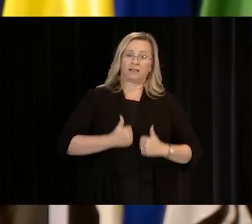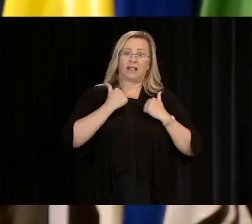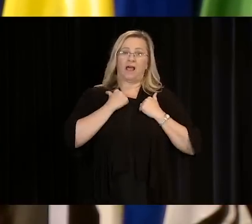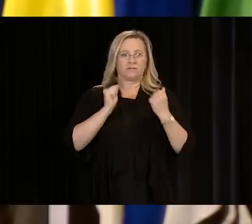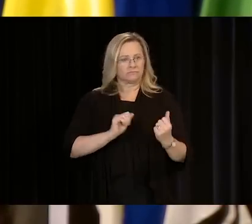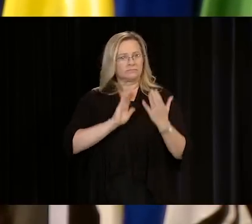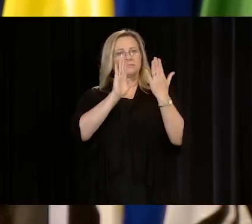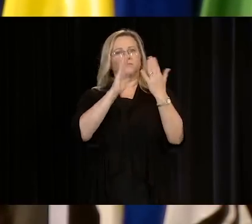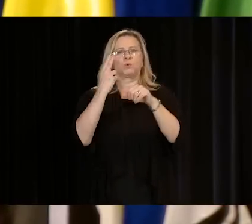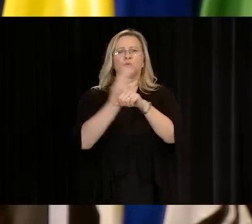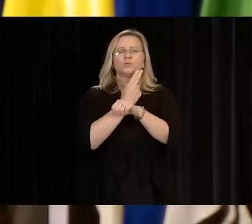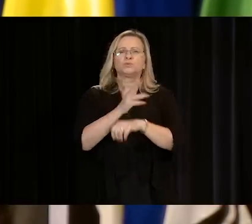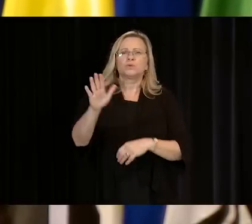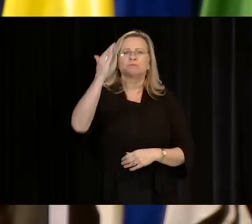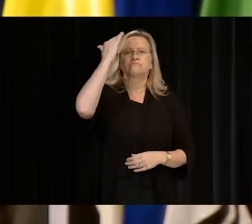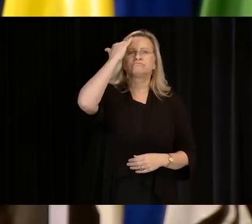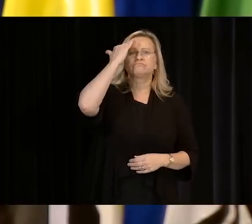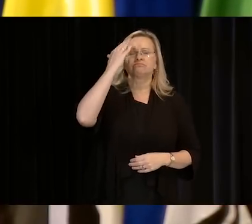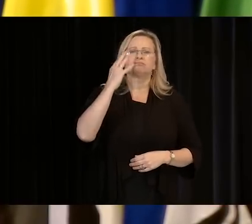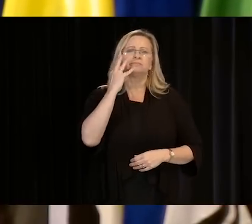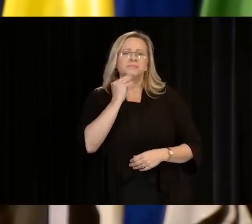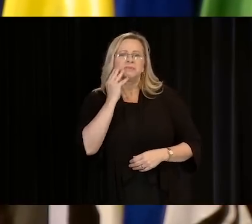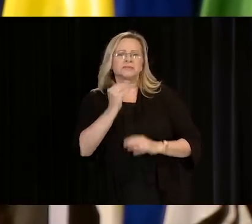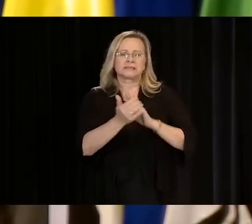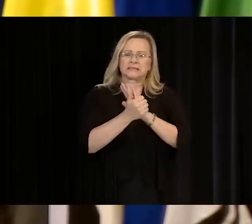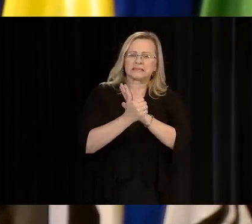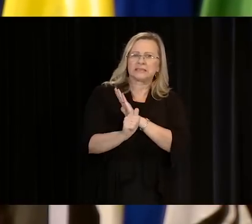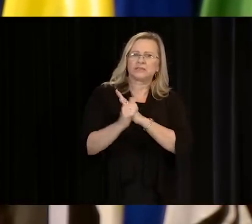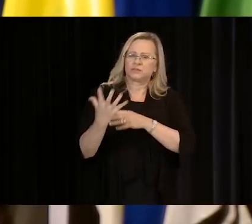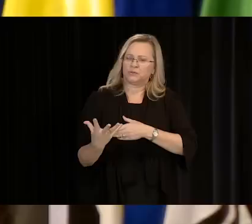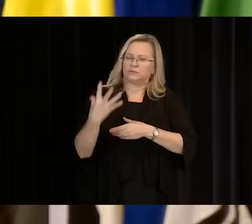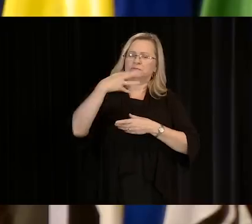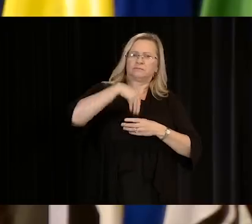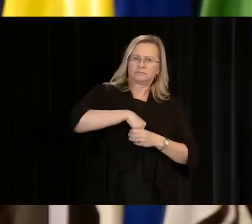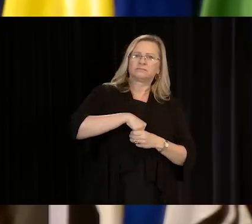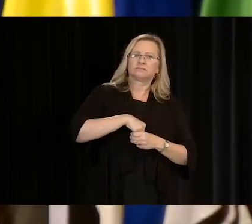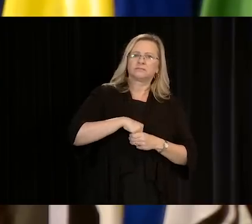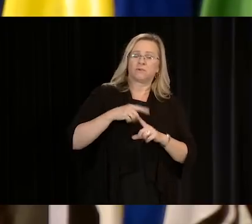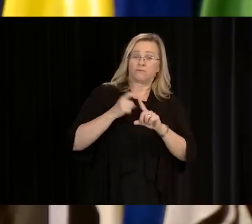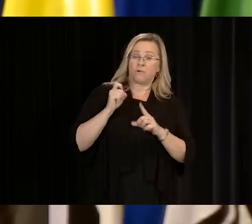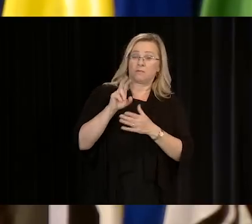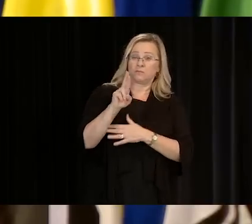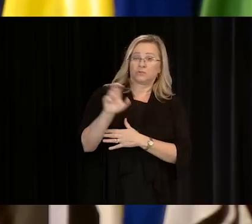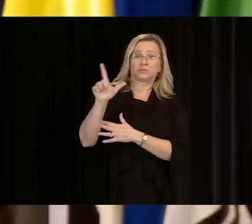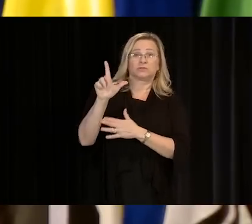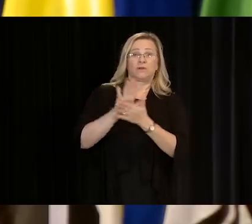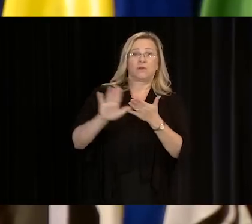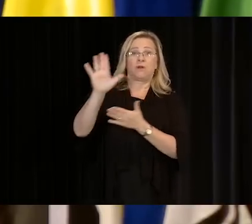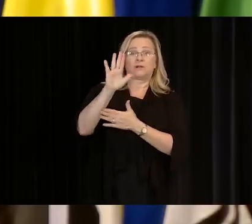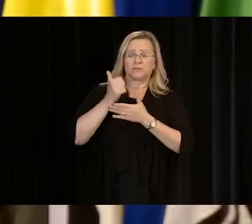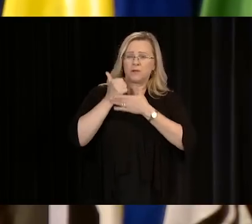AND USE THE KNOWLEDGE AND SKILLS YOU HAVE ACQUIRED AT RICHLAND COLLEGE TO HELP CHANGE THE WORLD.